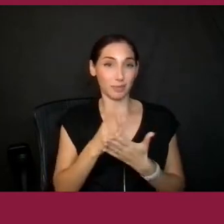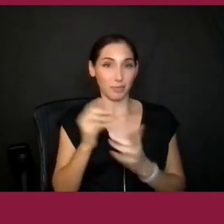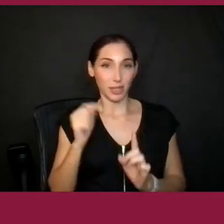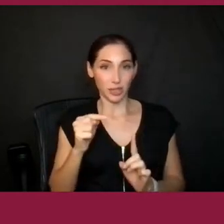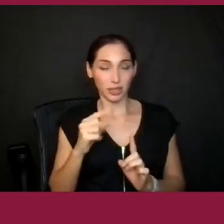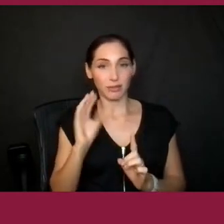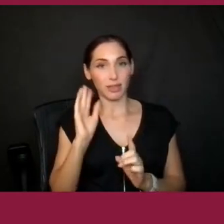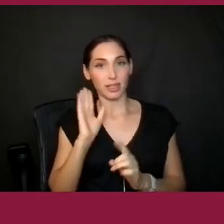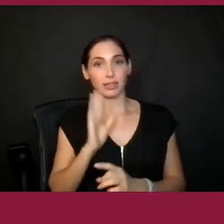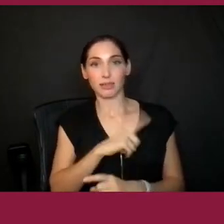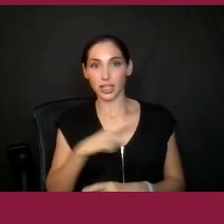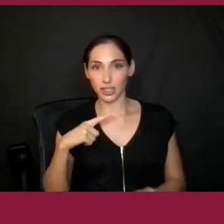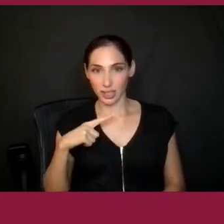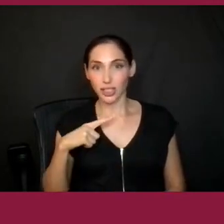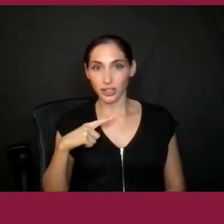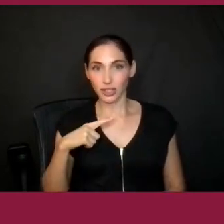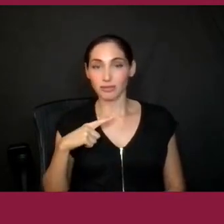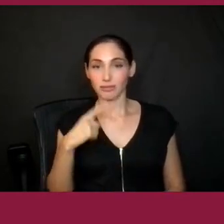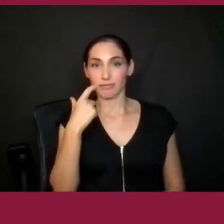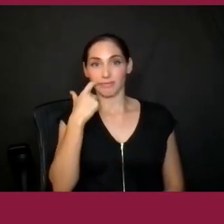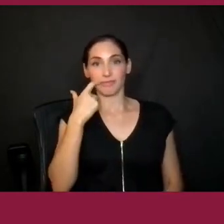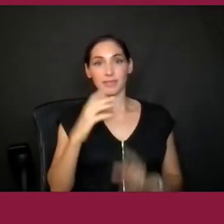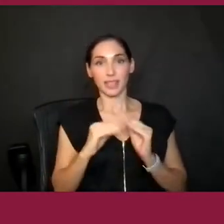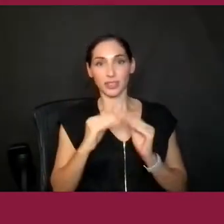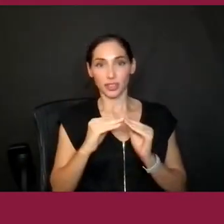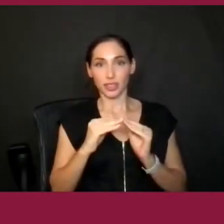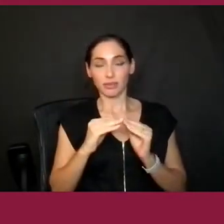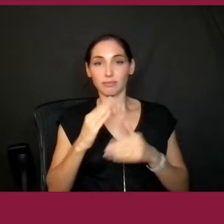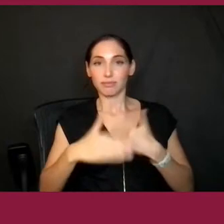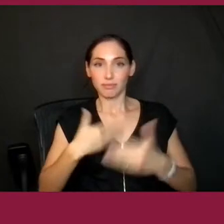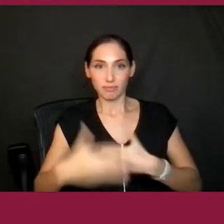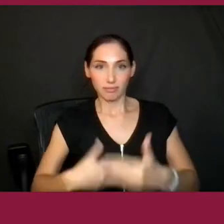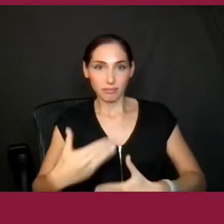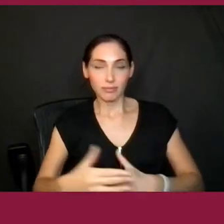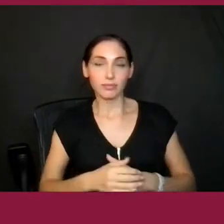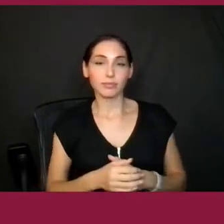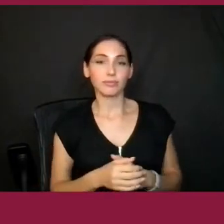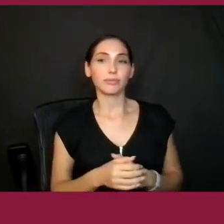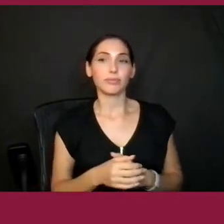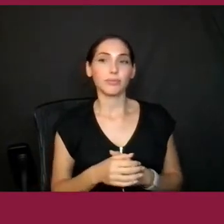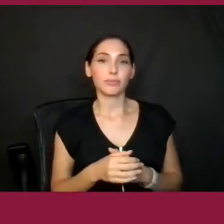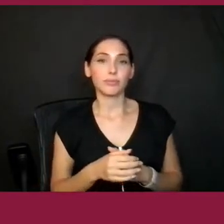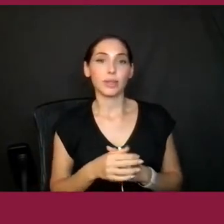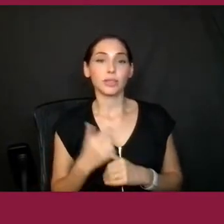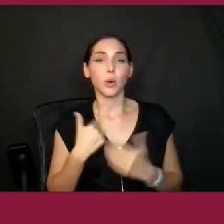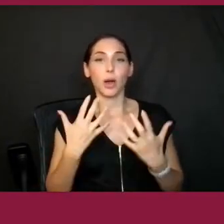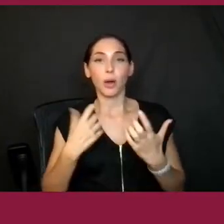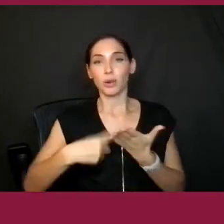legislation, uh, session develops. I want to go over some bills of